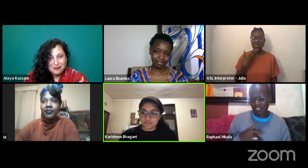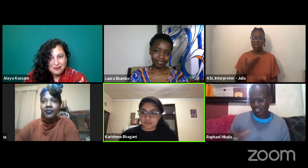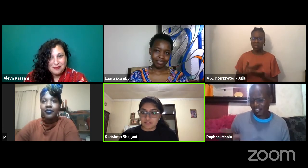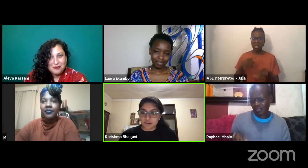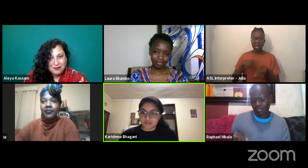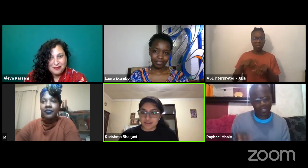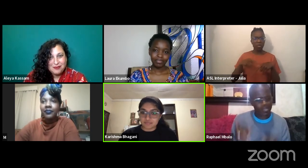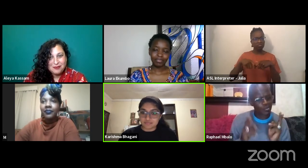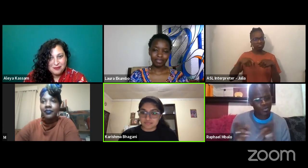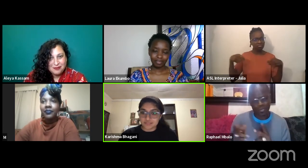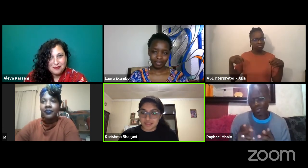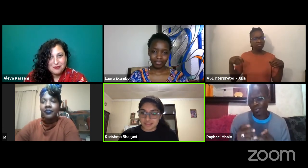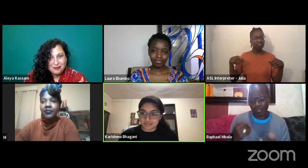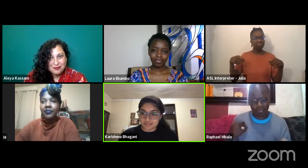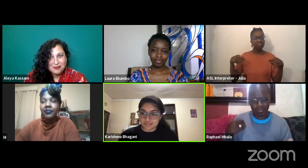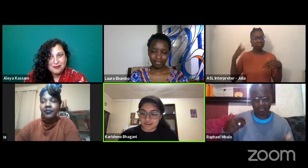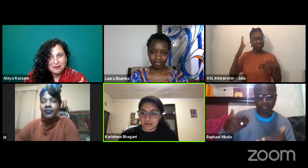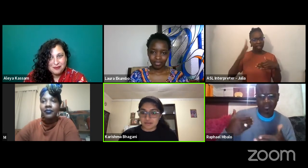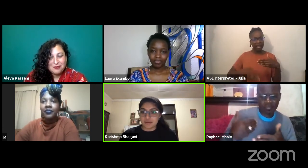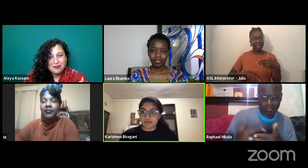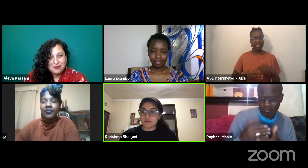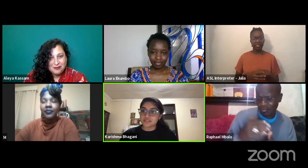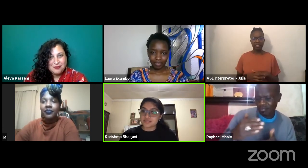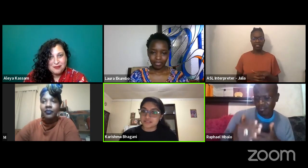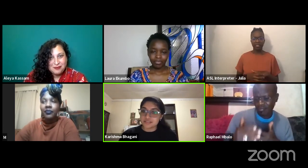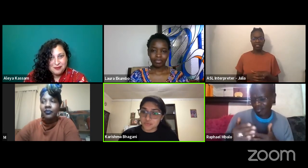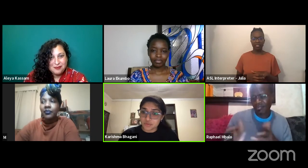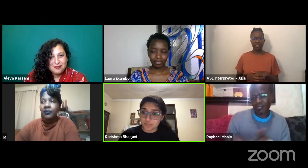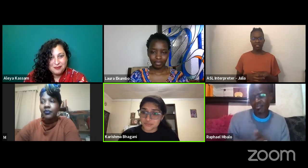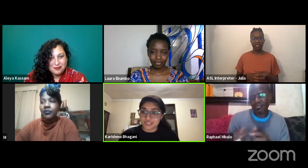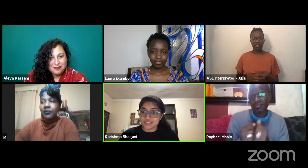without for our time together. I wanted to give you an opportunity